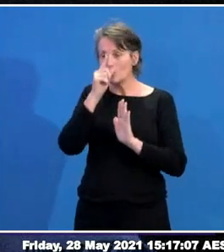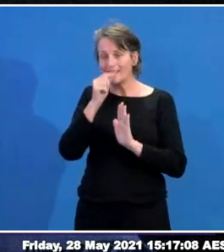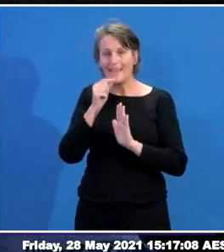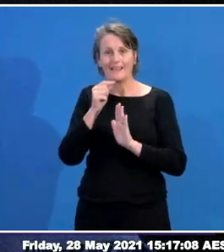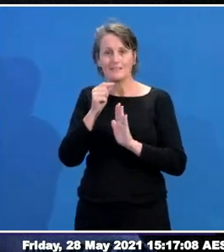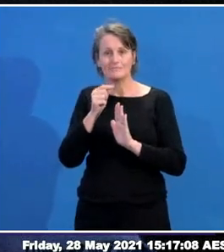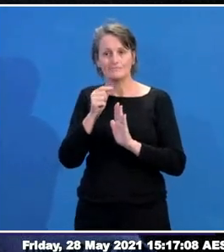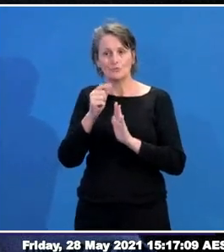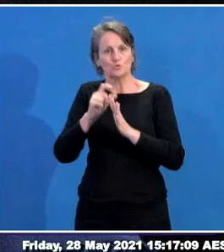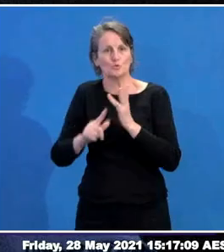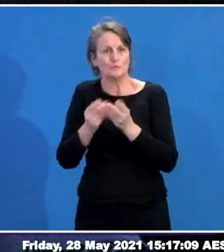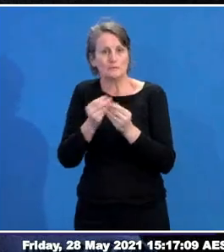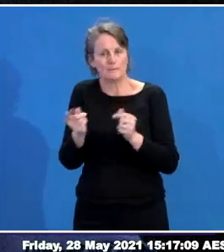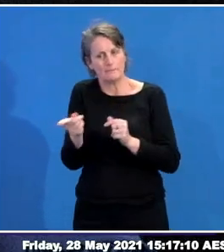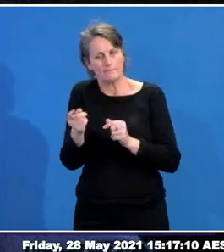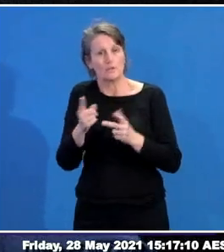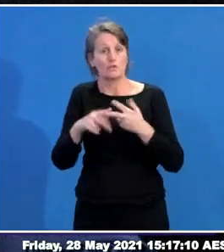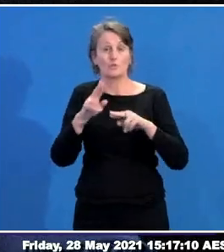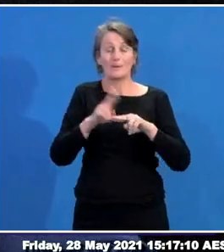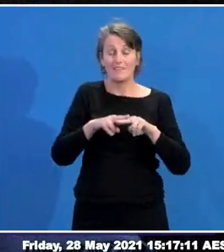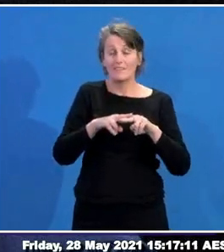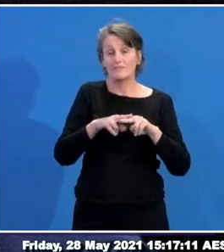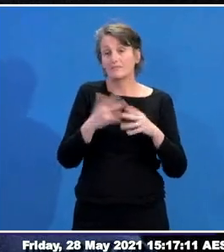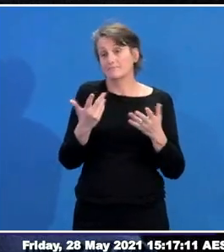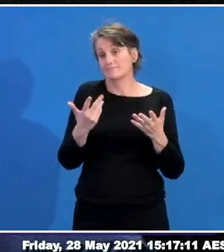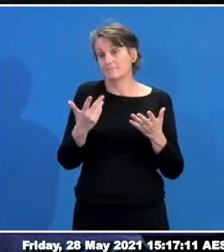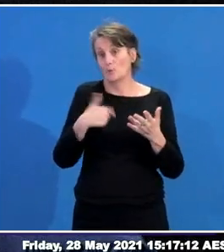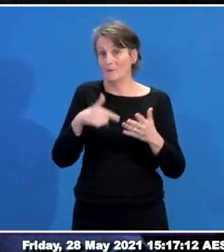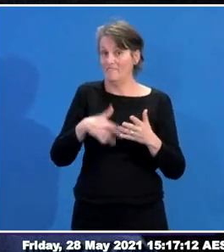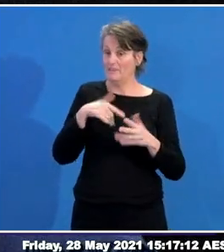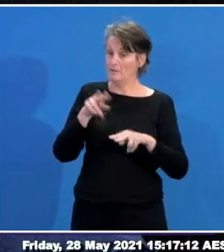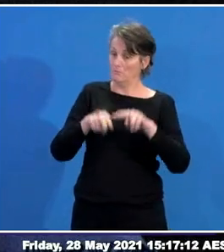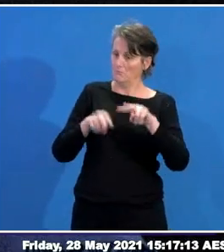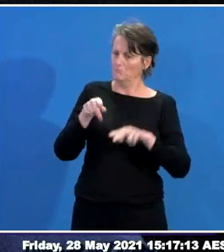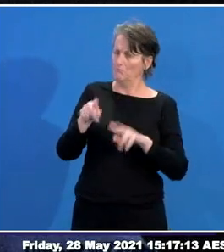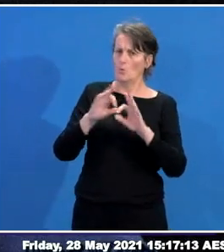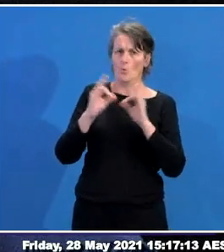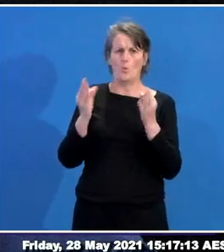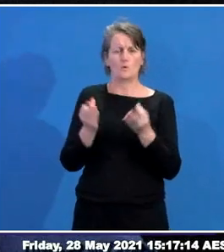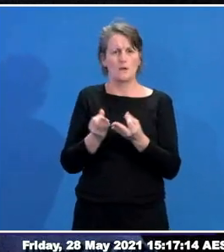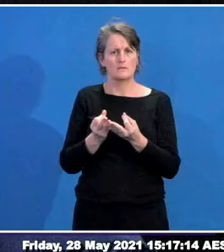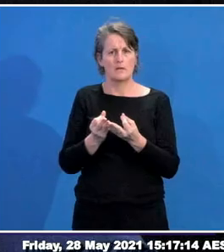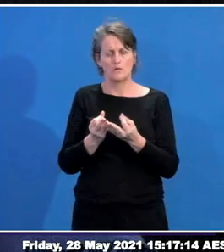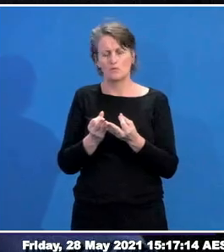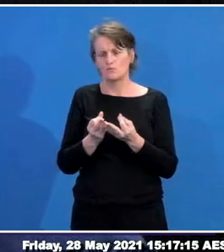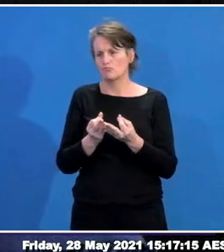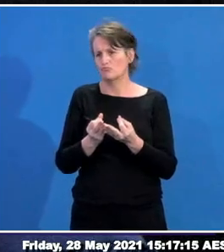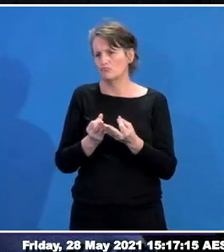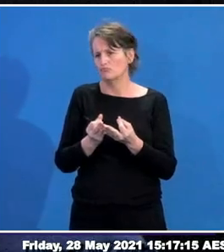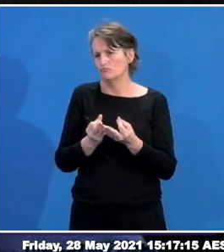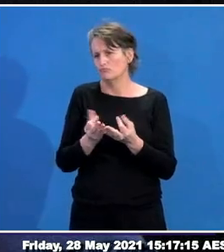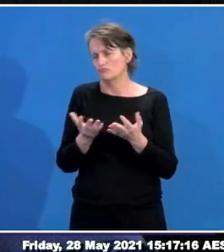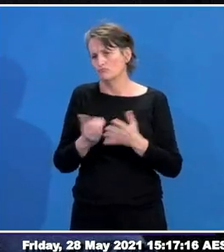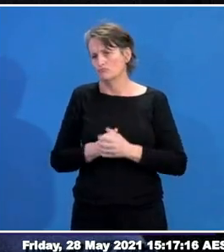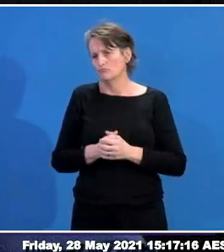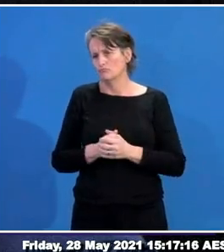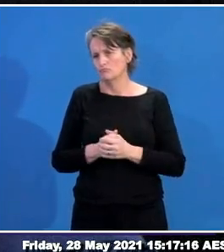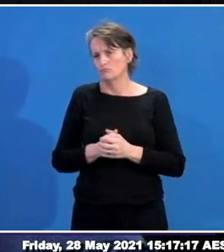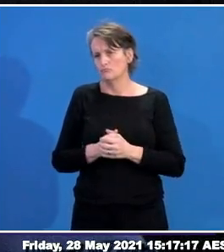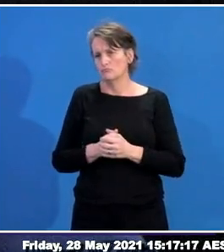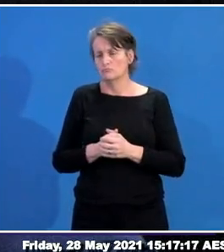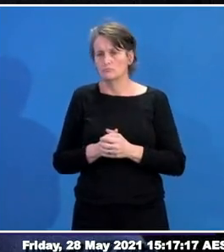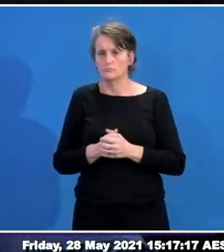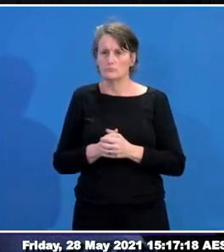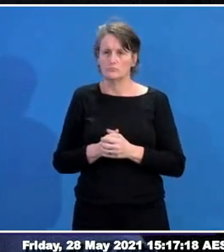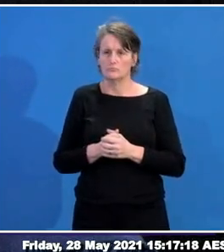So if the assessment was that a provider was doing something that was going